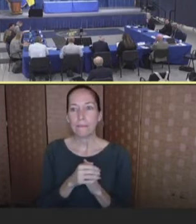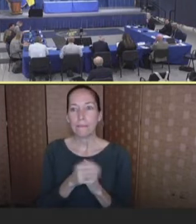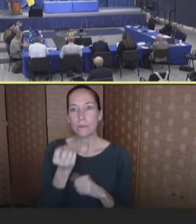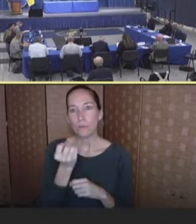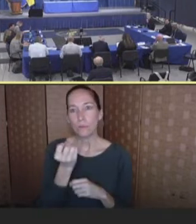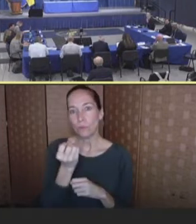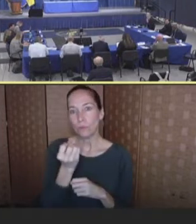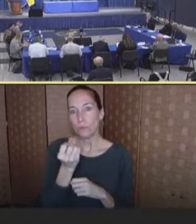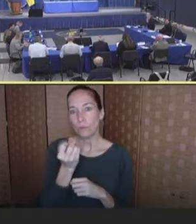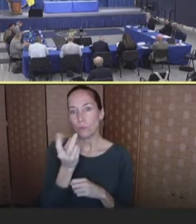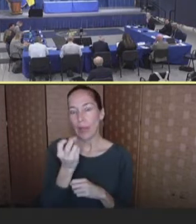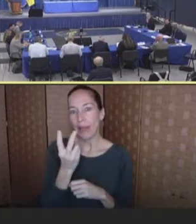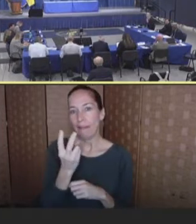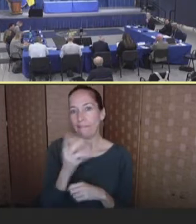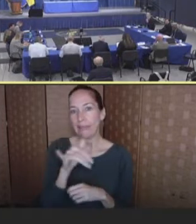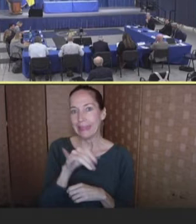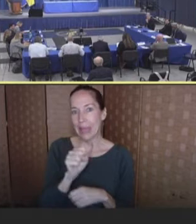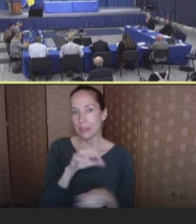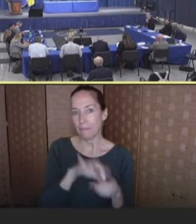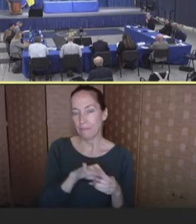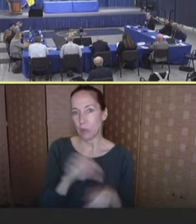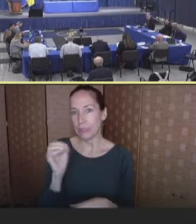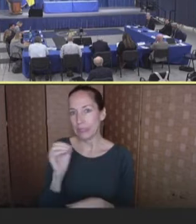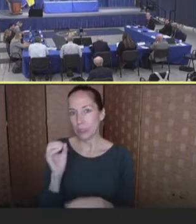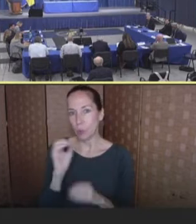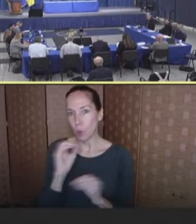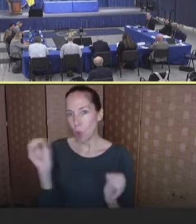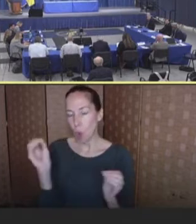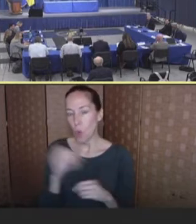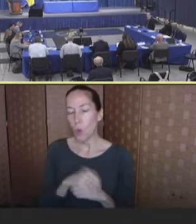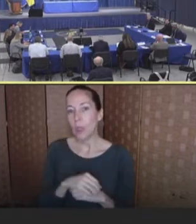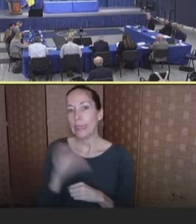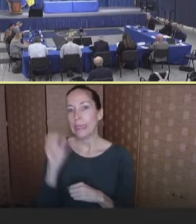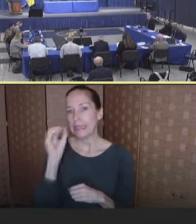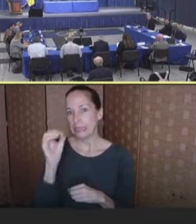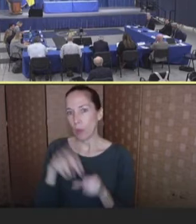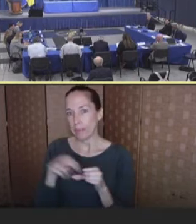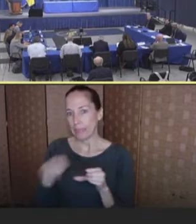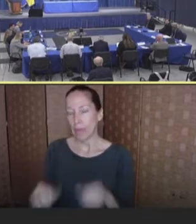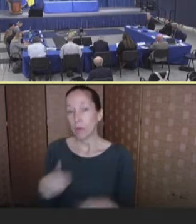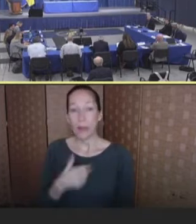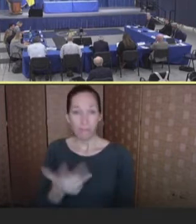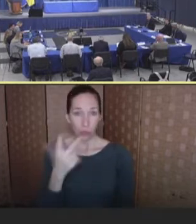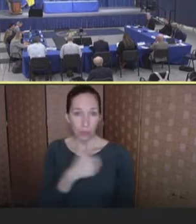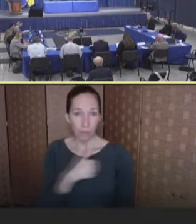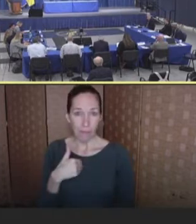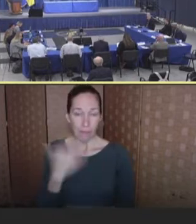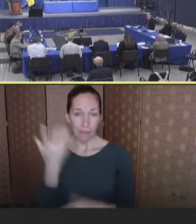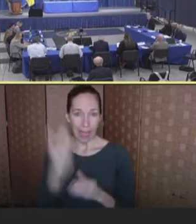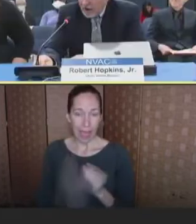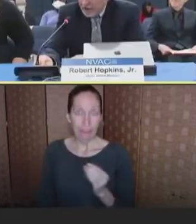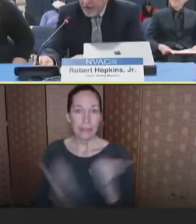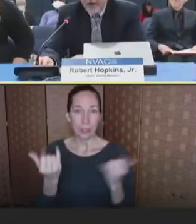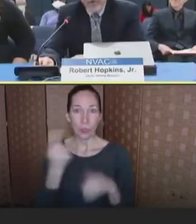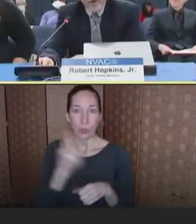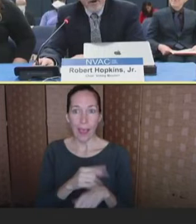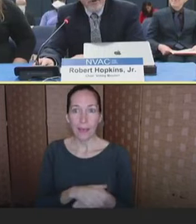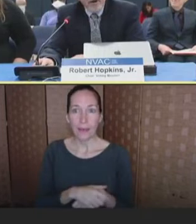So, with that we have approval, with 12 yes-votes, zero no-votes, zero abstains. We do have three members that are absent today. Robert Hopkins: Great. Thank you very much, Ann.